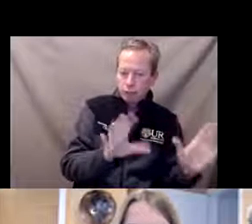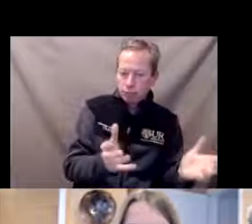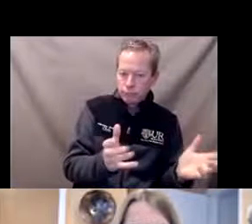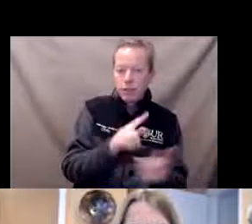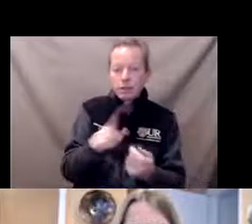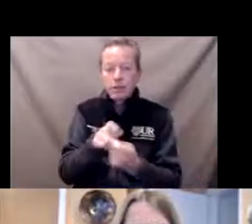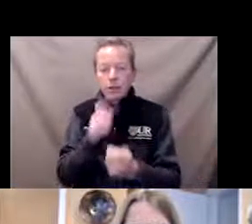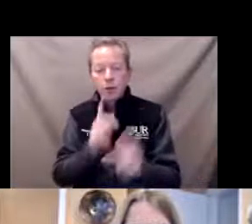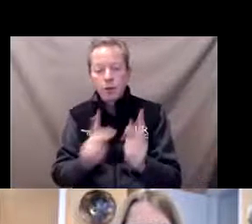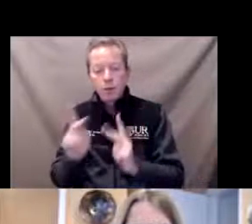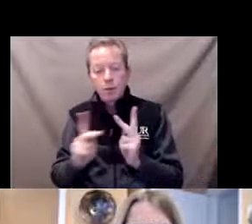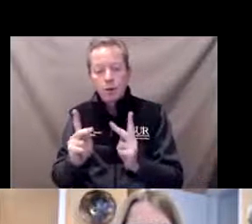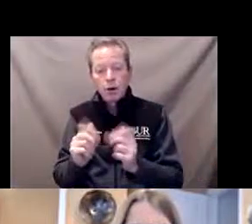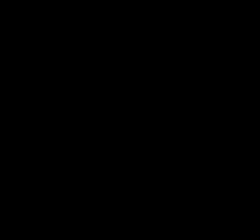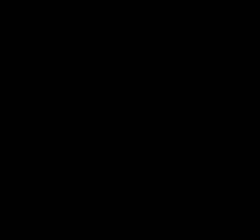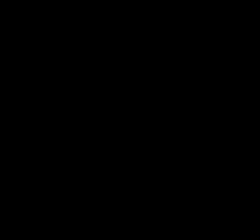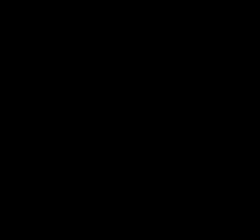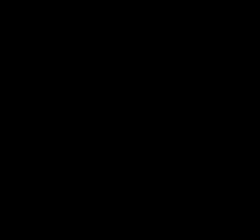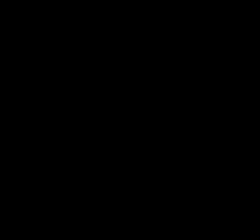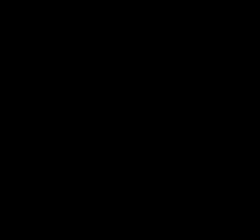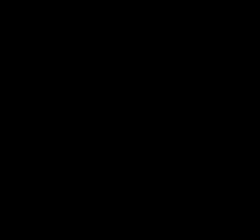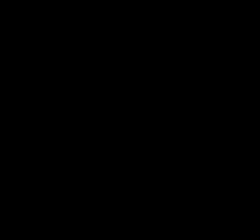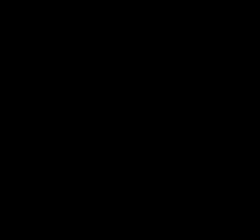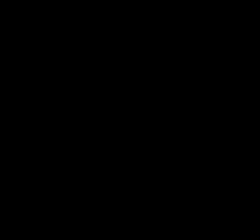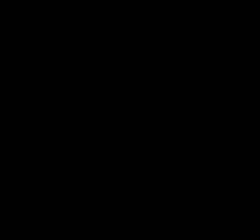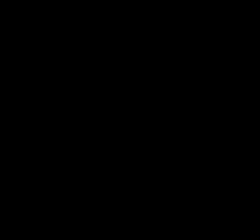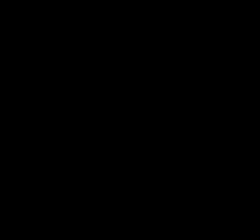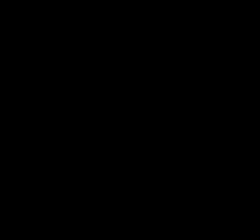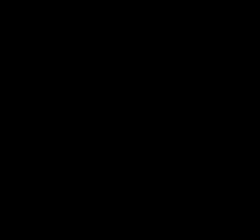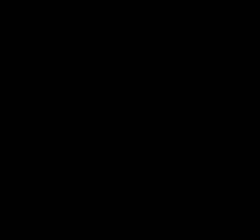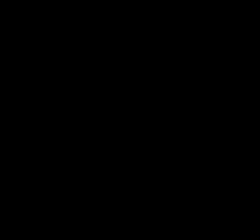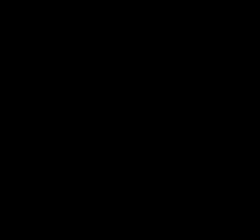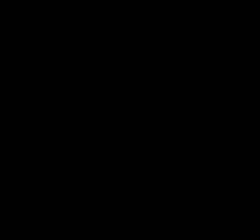individuals with more severe intellectual and physical disabilities and certain genetic